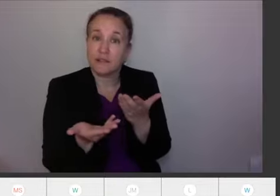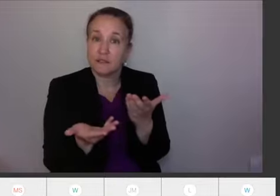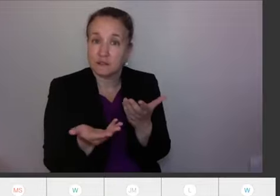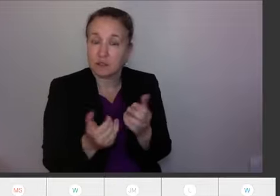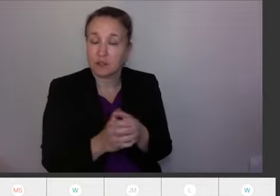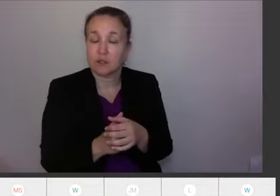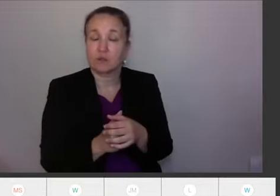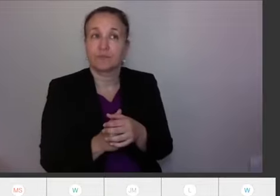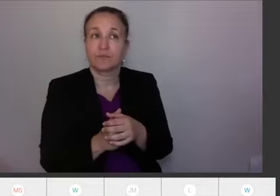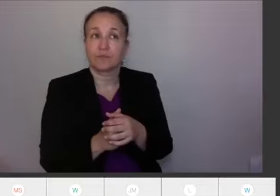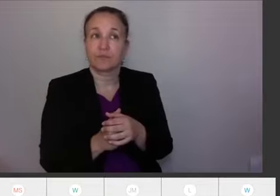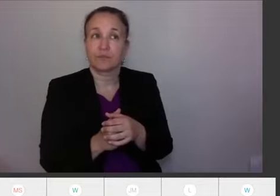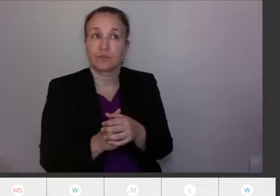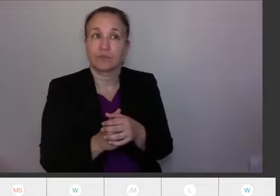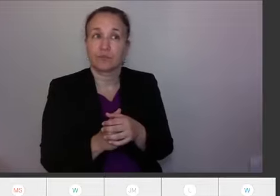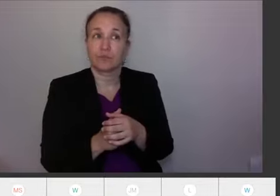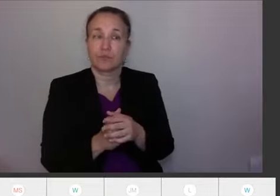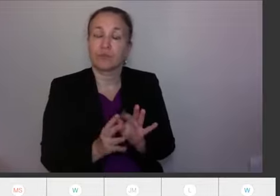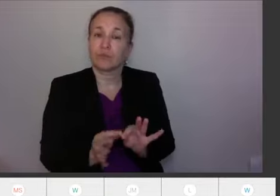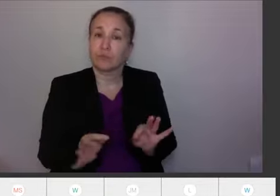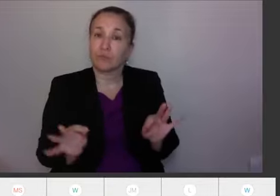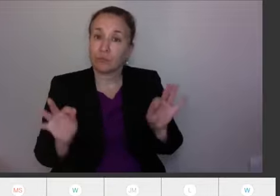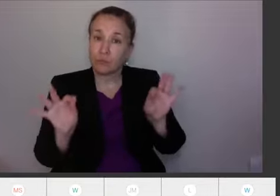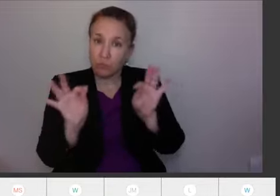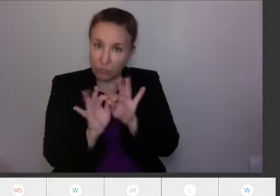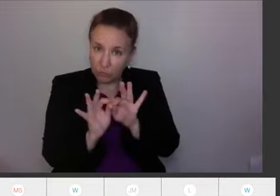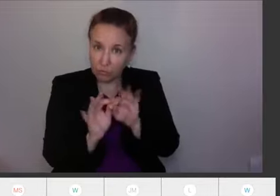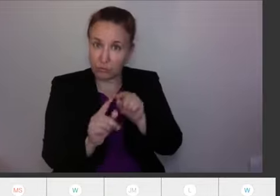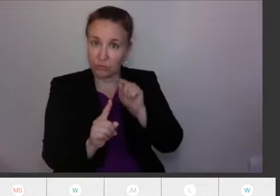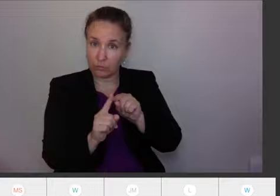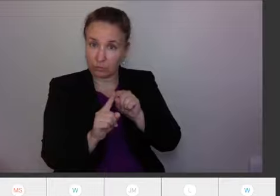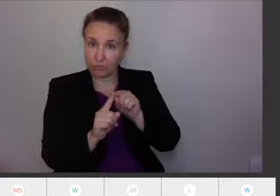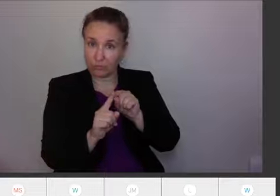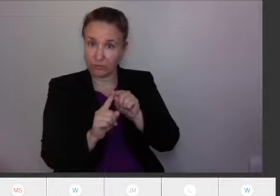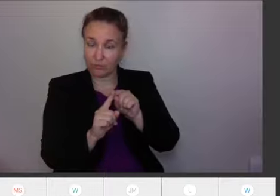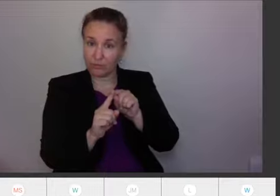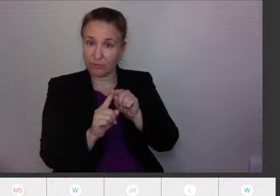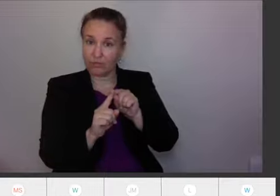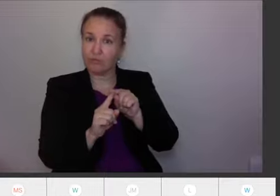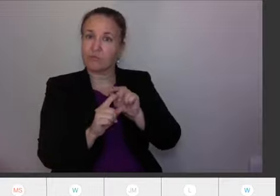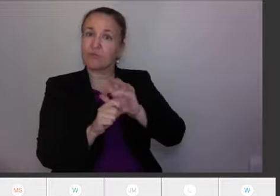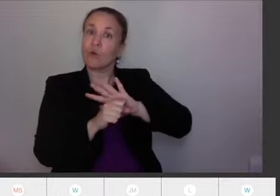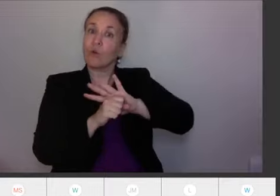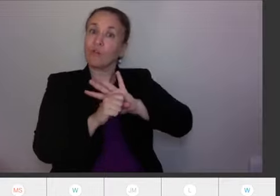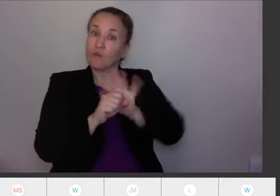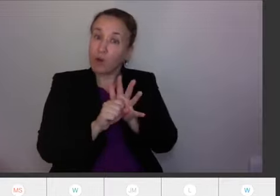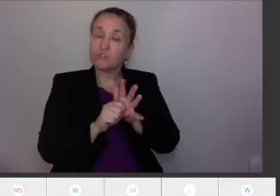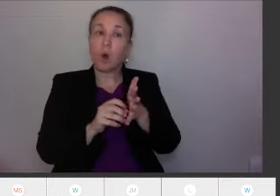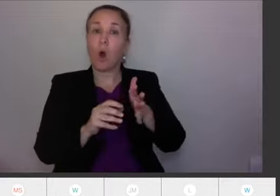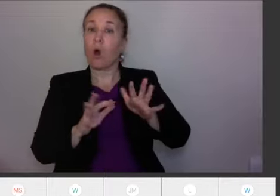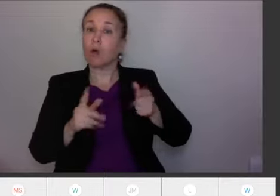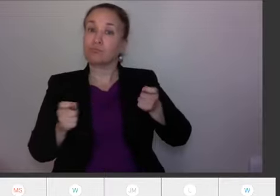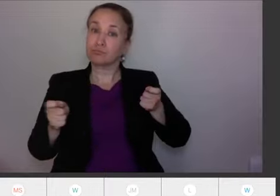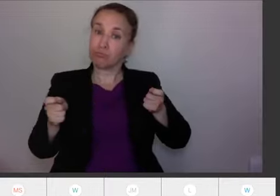as long as you're in a place where the disease where the virus is fairly well controlled which is where we're at right now